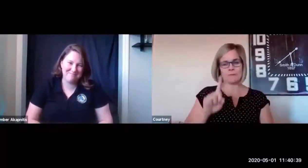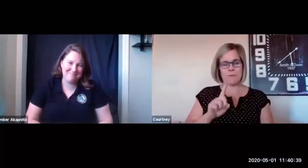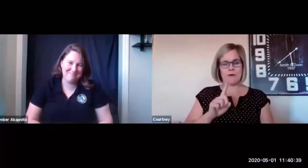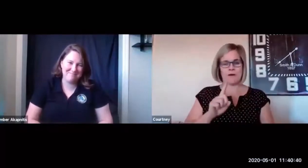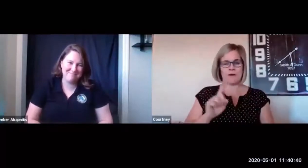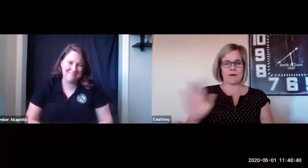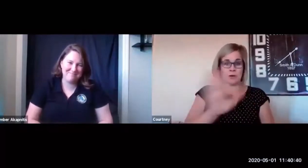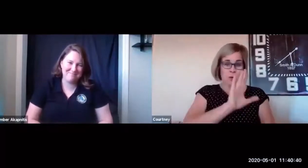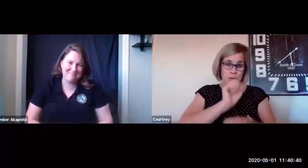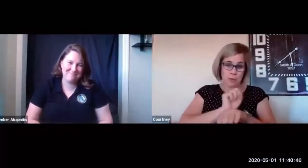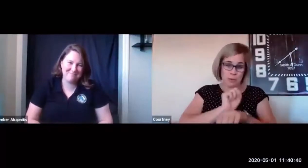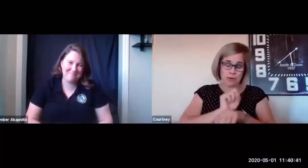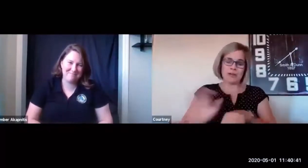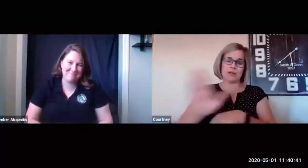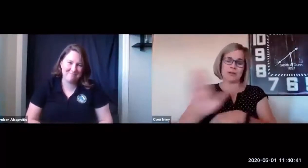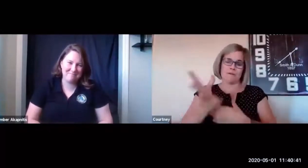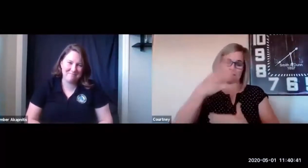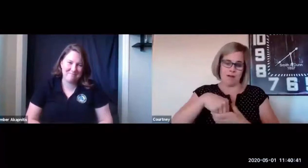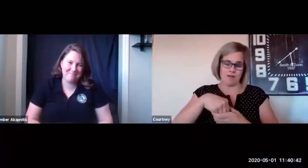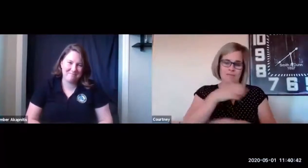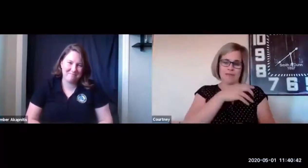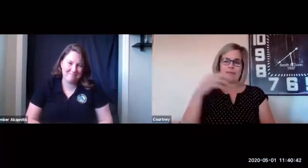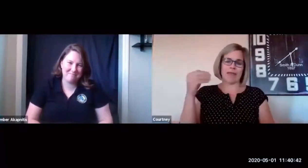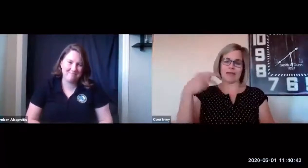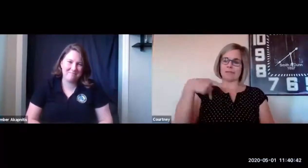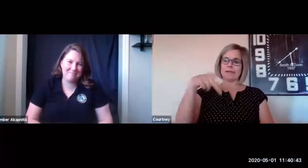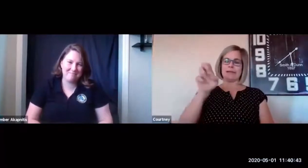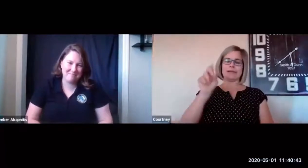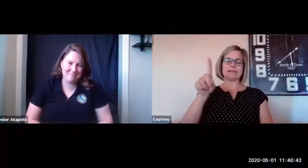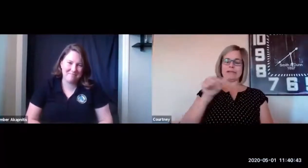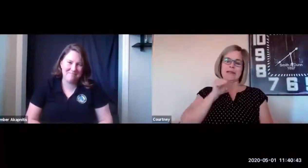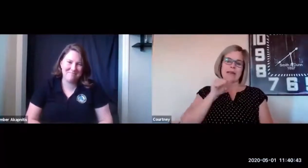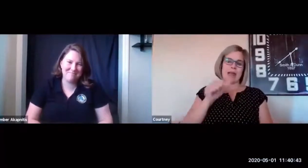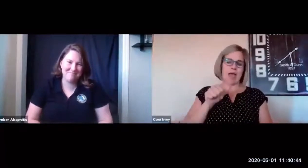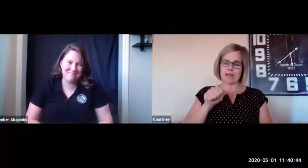so thank you for all of your work for all of your involvement